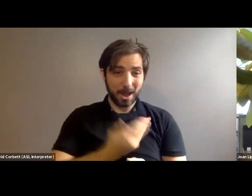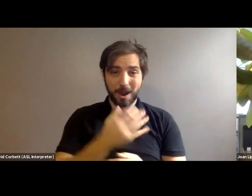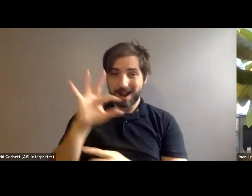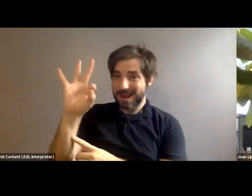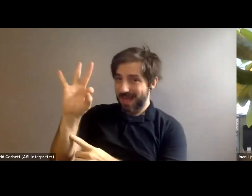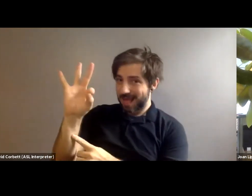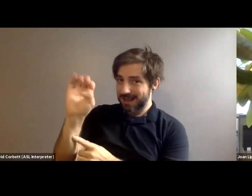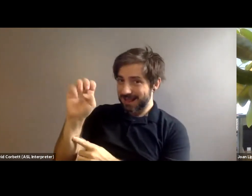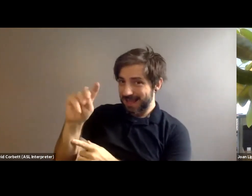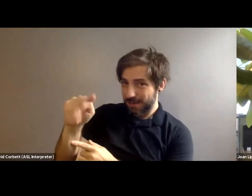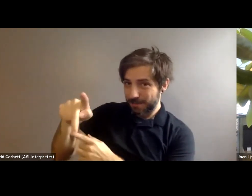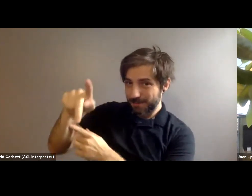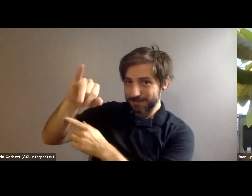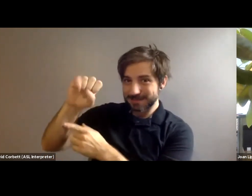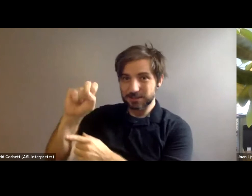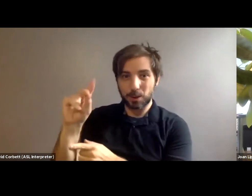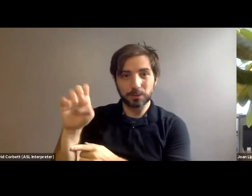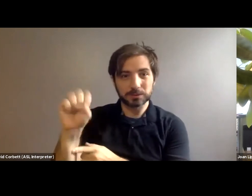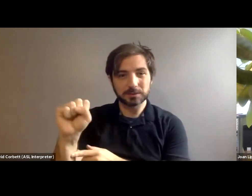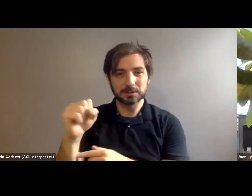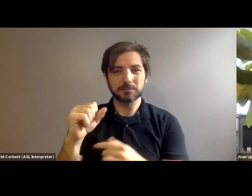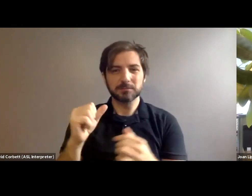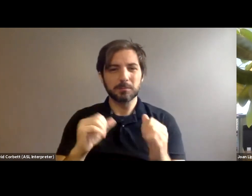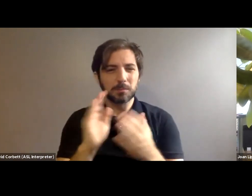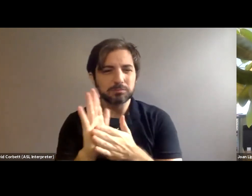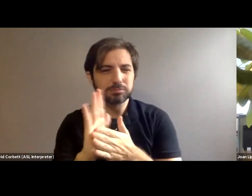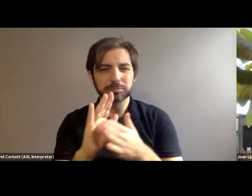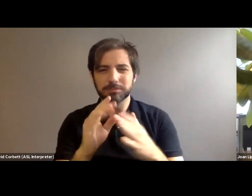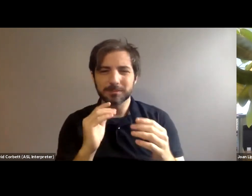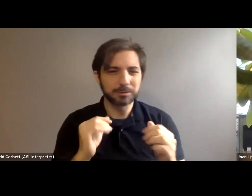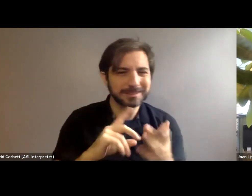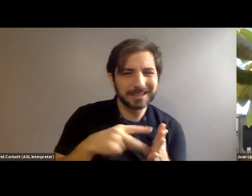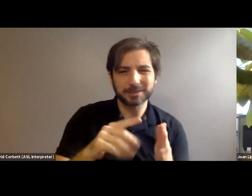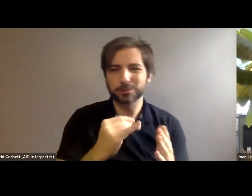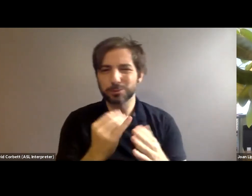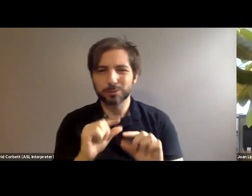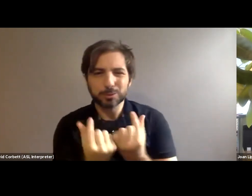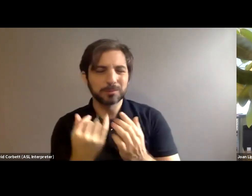dance groups, some of our art, etc., just look on our Dance the Vote website, which